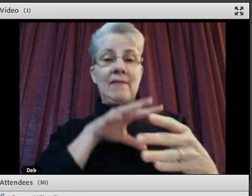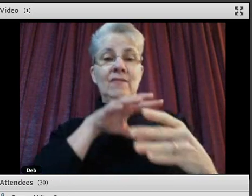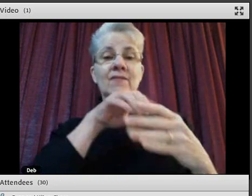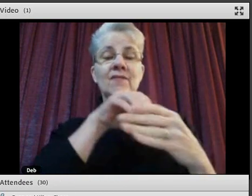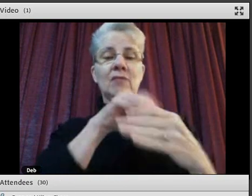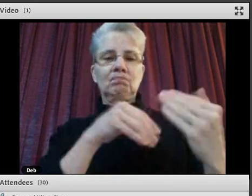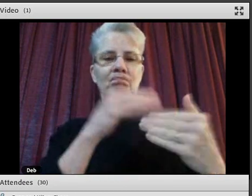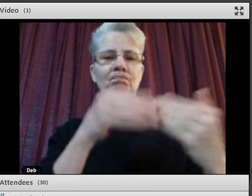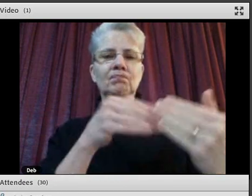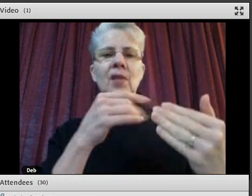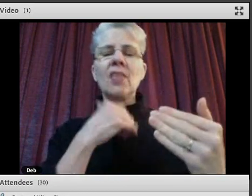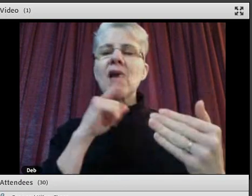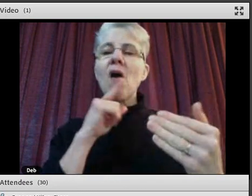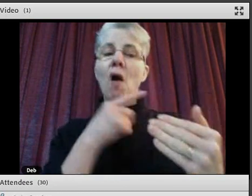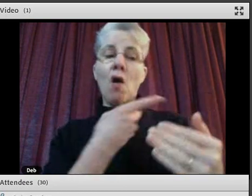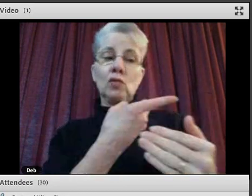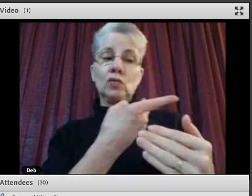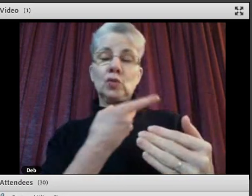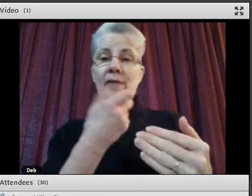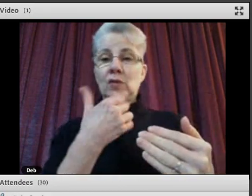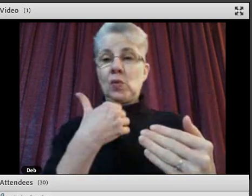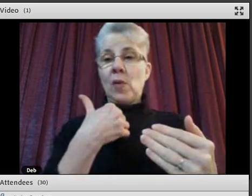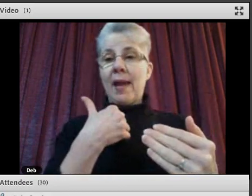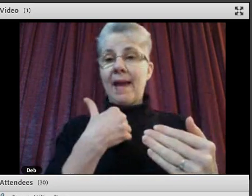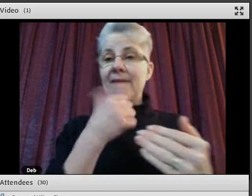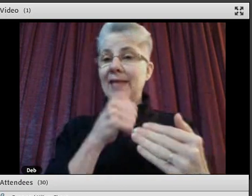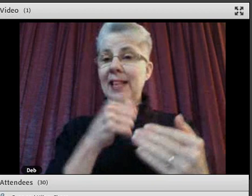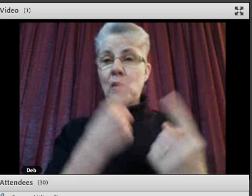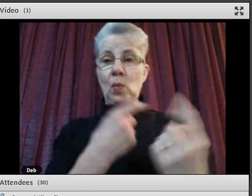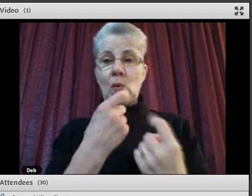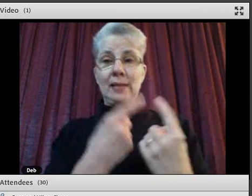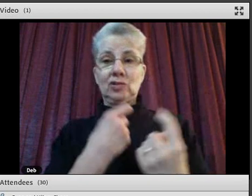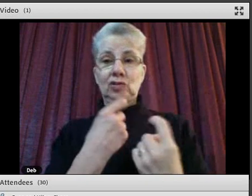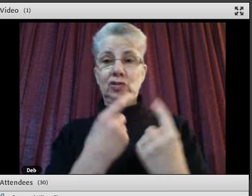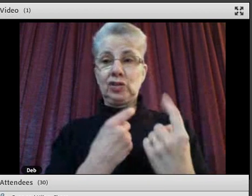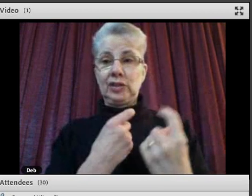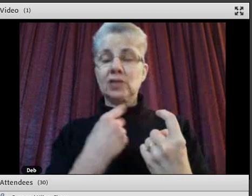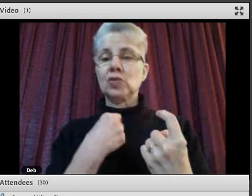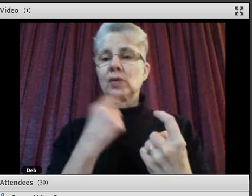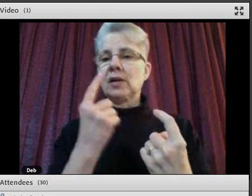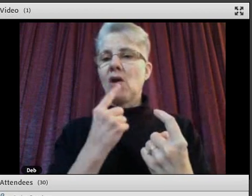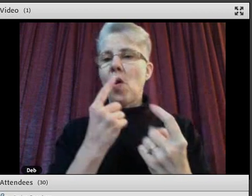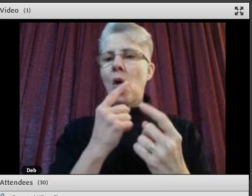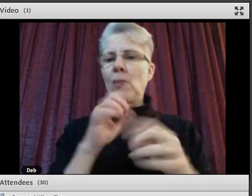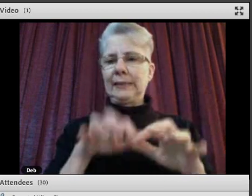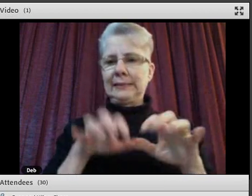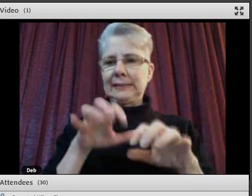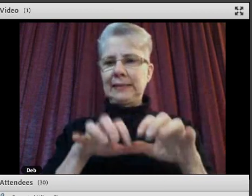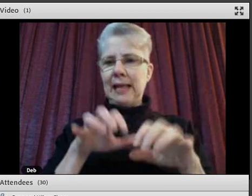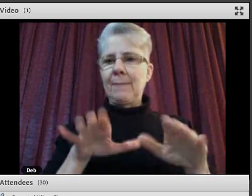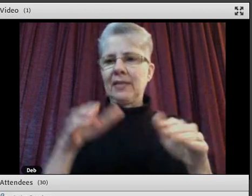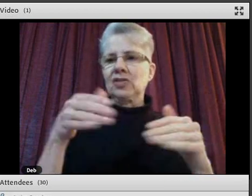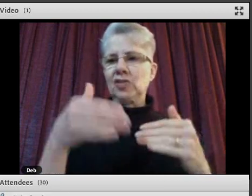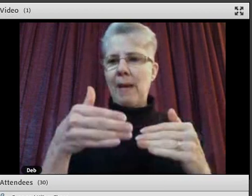There are two of us, so if you have any questions you can always type in some questions here in the chat box.